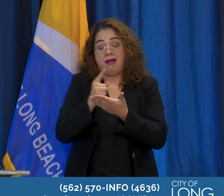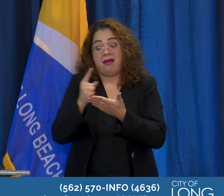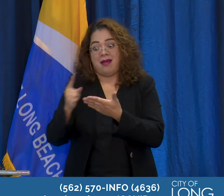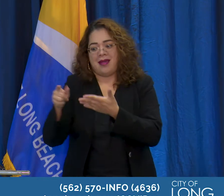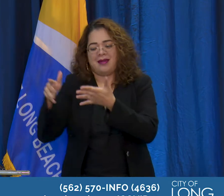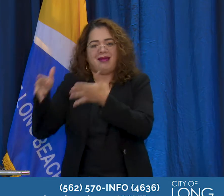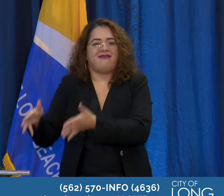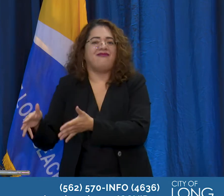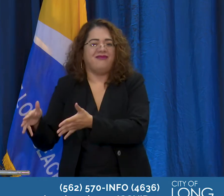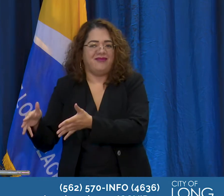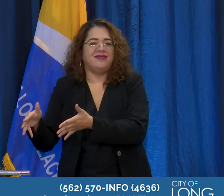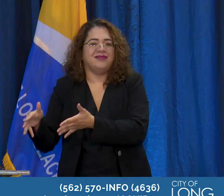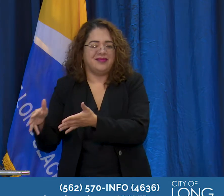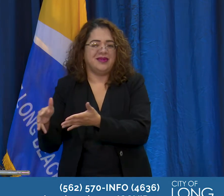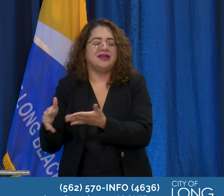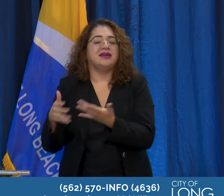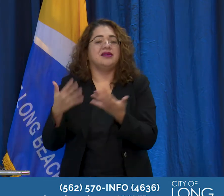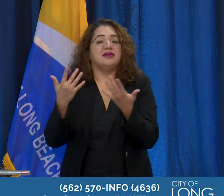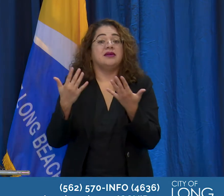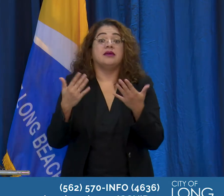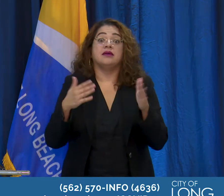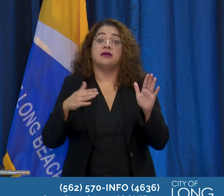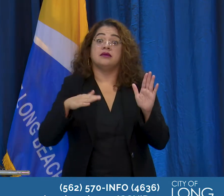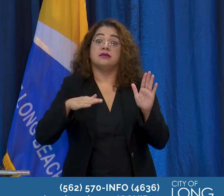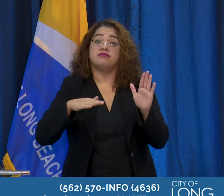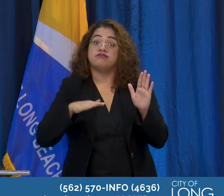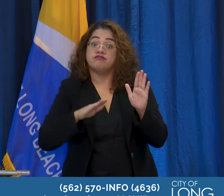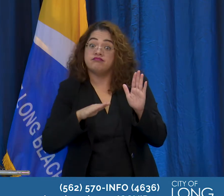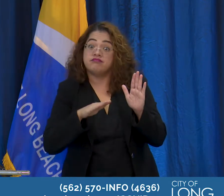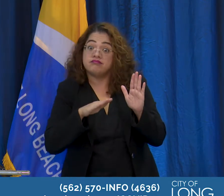Is it going to level back out, like go down?